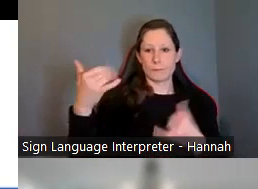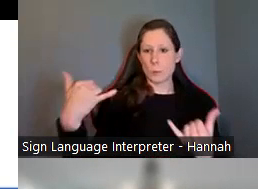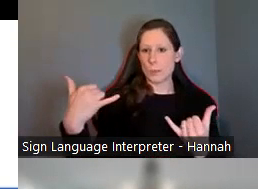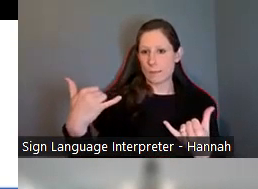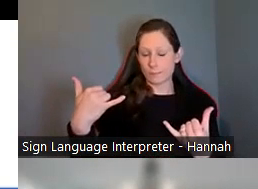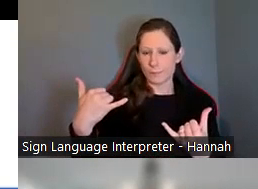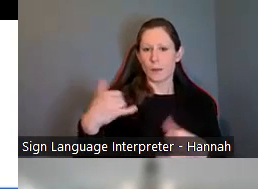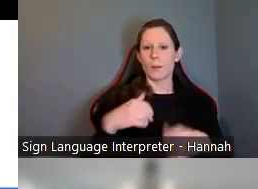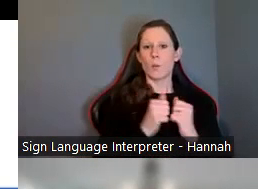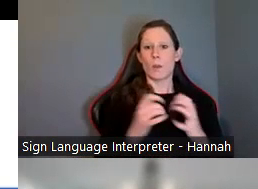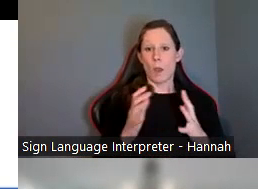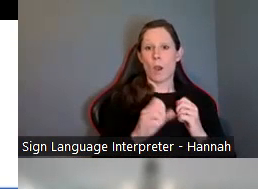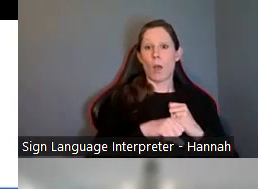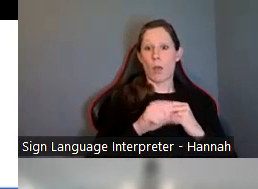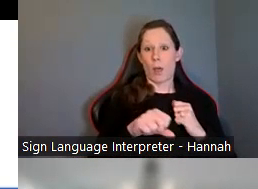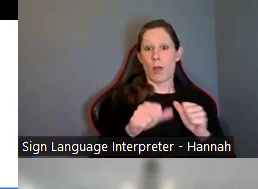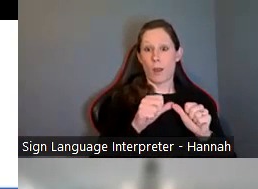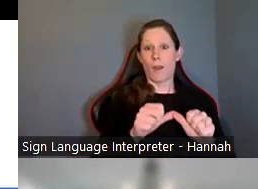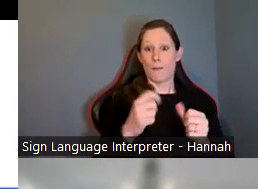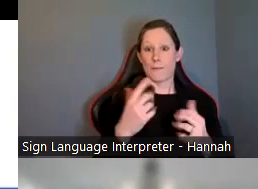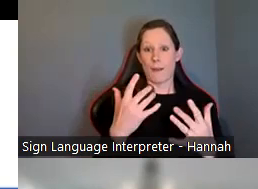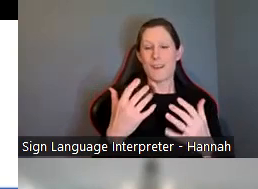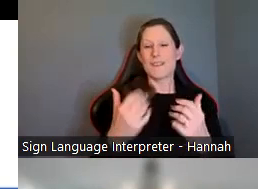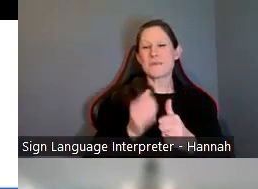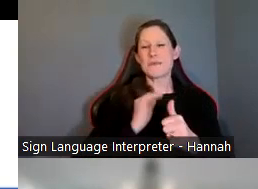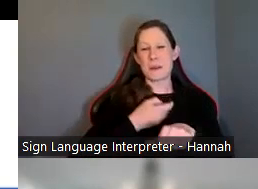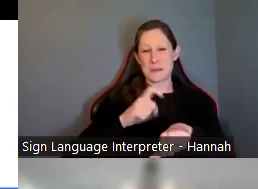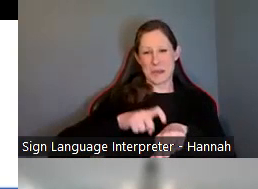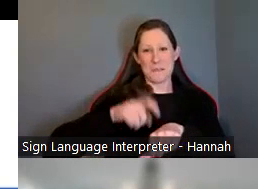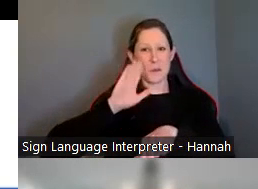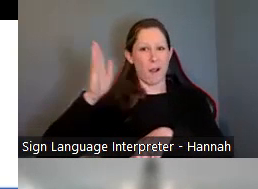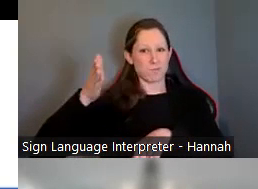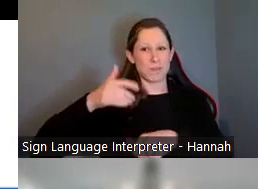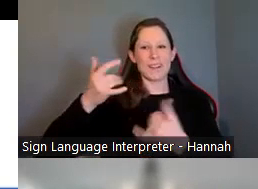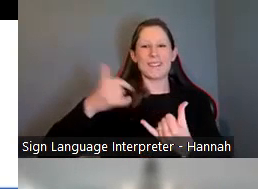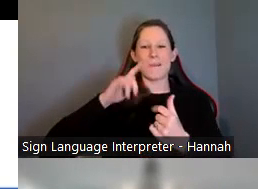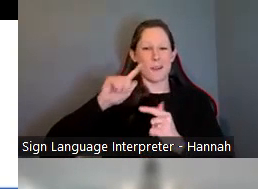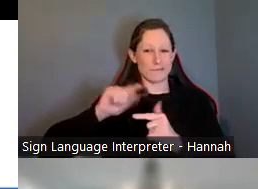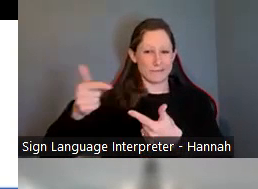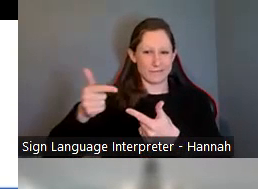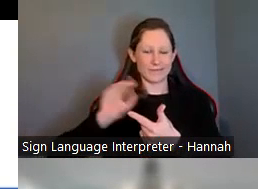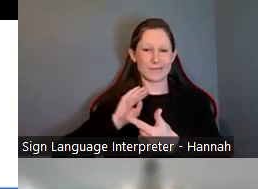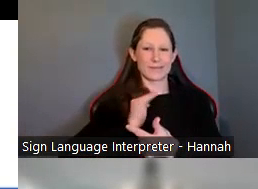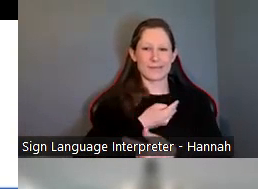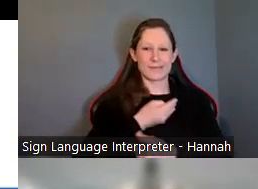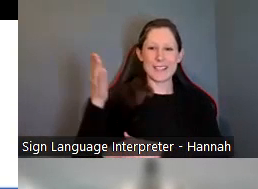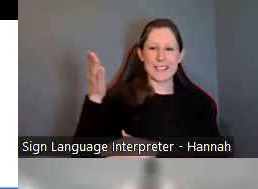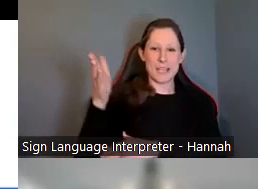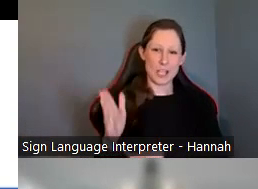Without further ado, it will take most of our time. I'll turn it over to our speaker, Natasha.